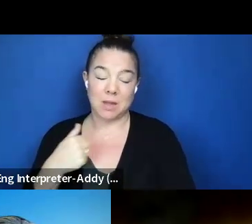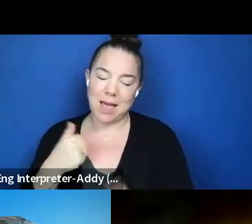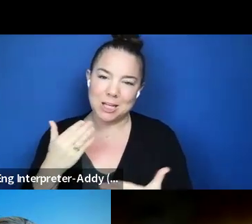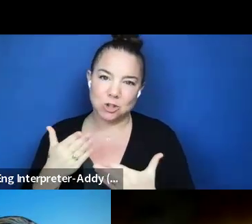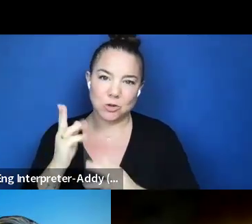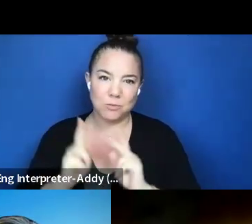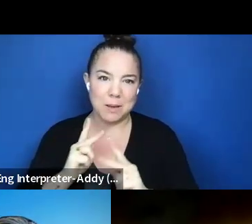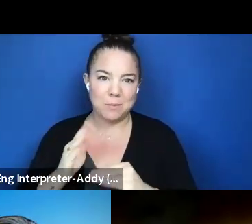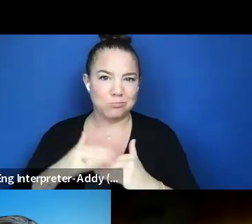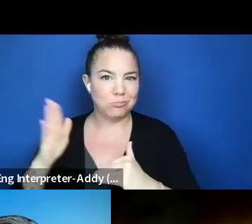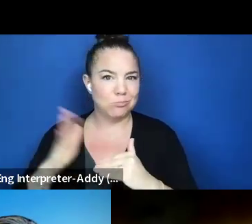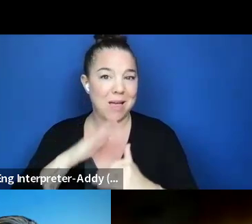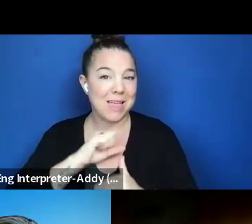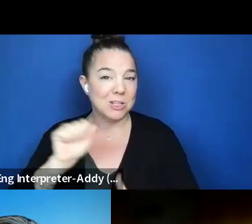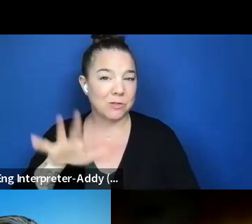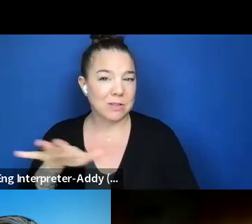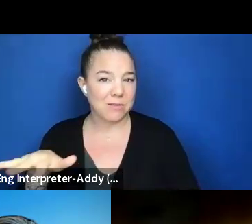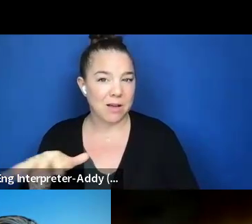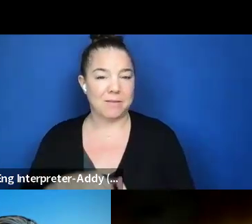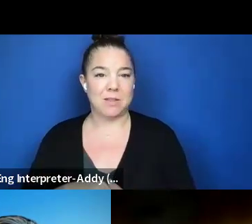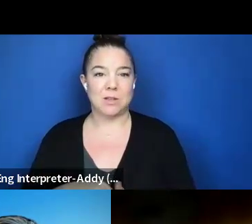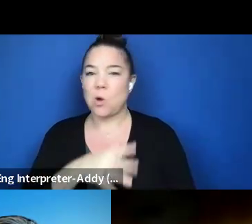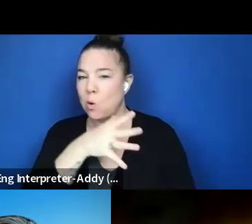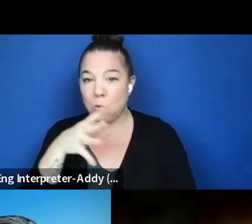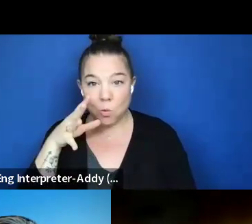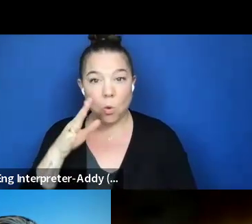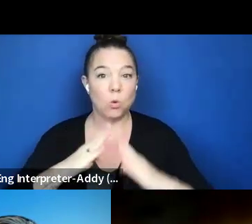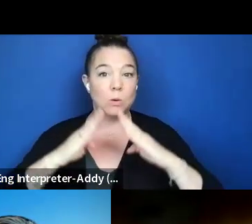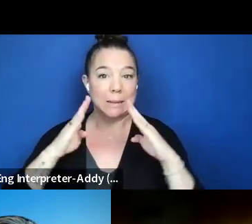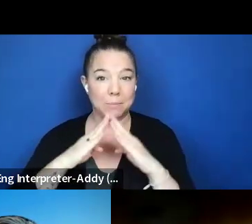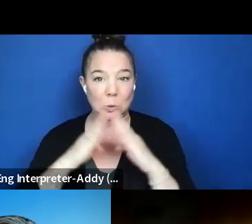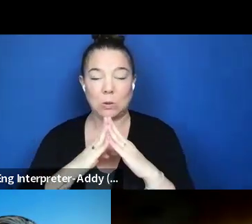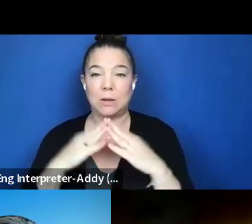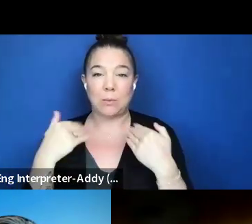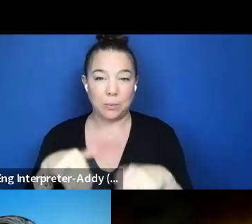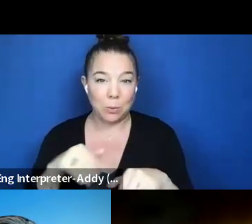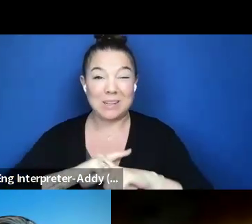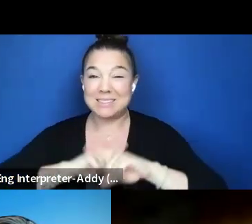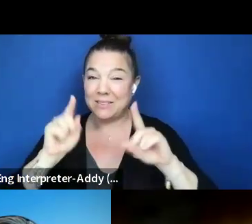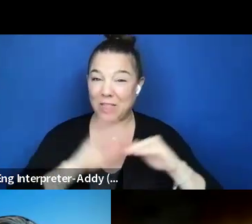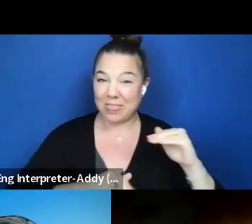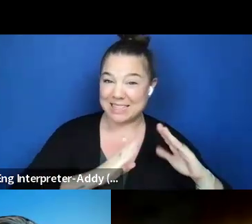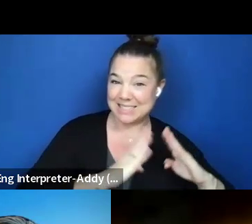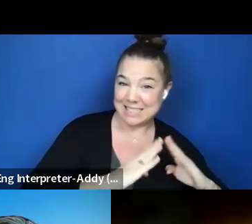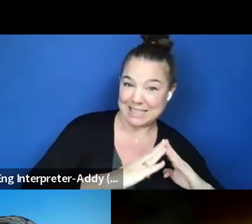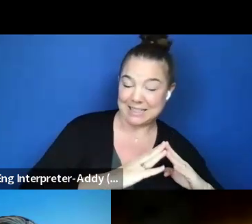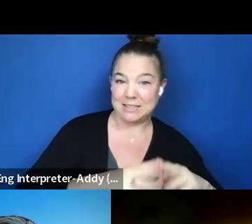Don Posh: I don't see. Many people, you know, rural communities are are extremely different, but they used to actually